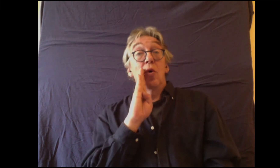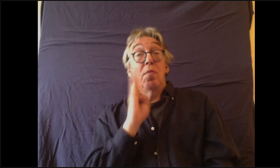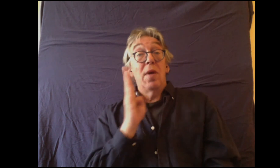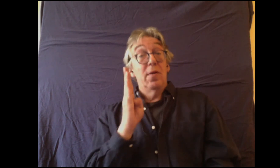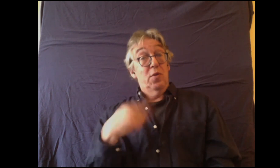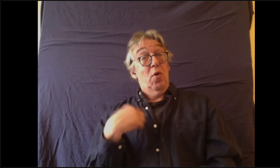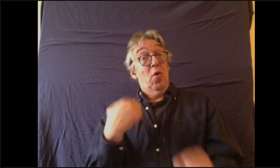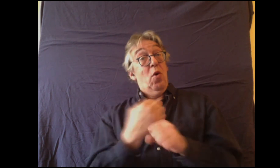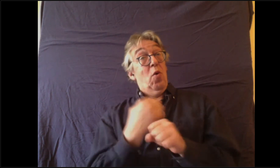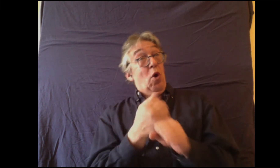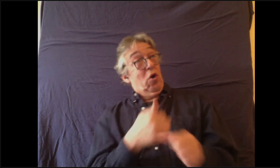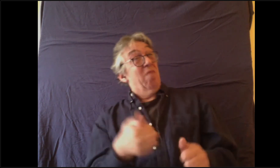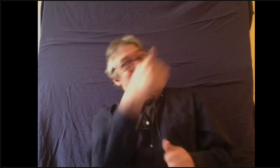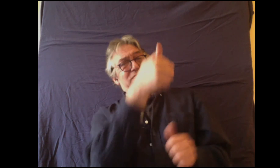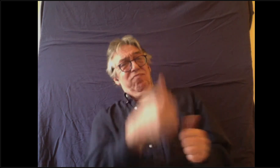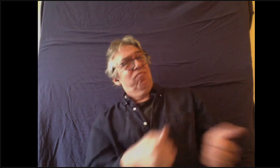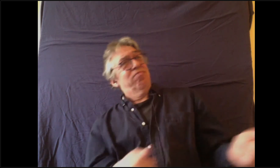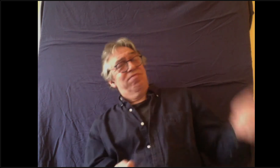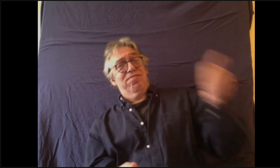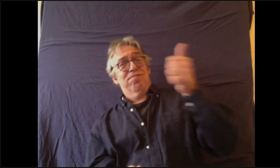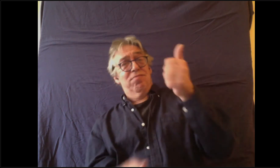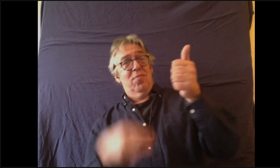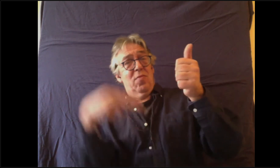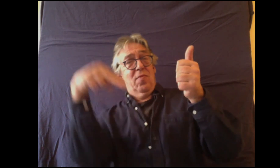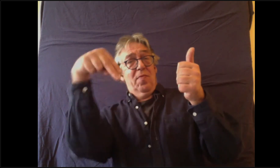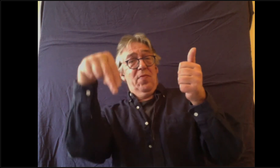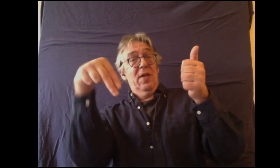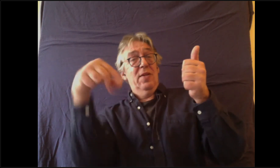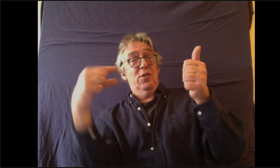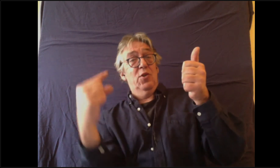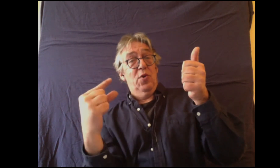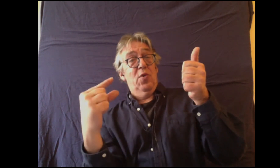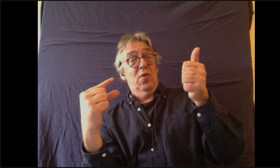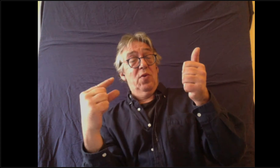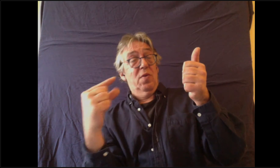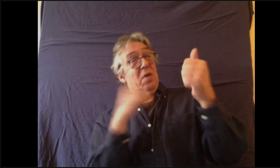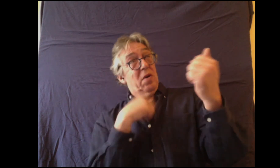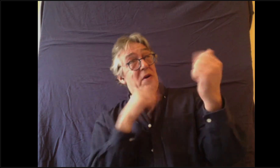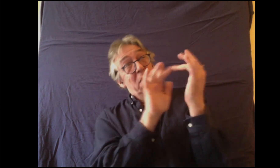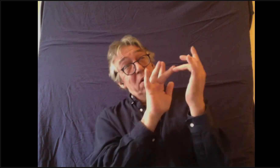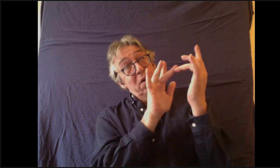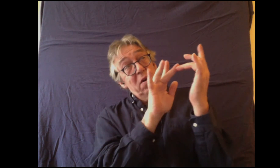and trying to influence the work that's done around disability